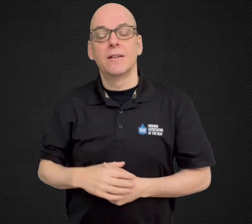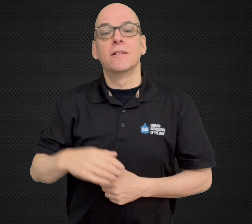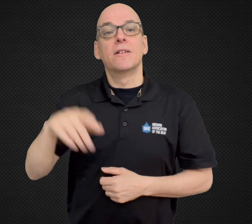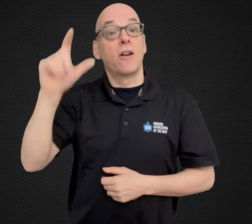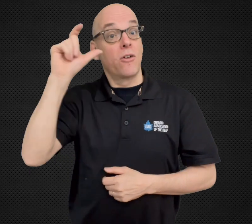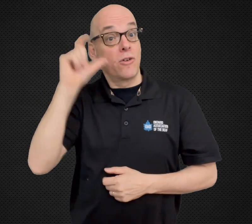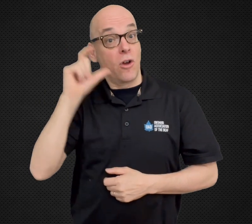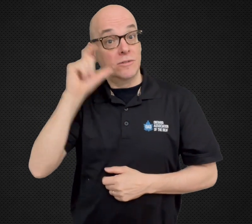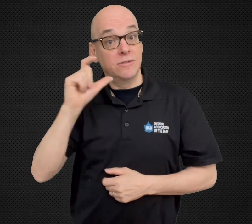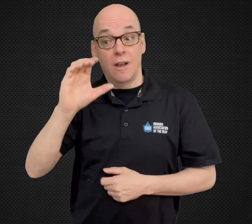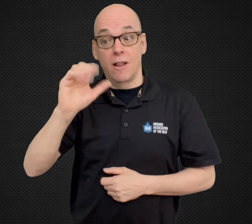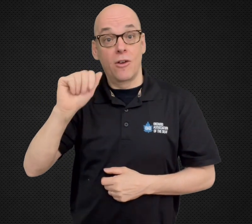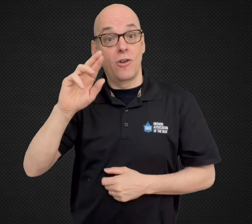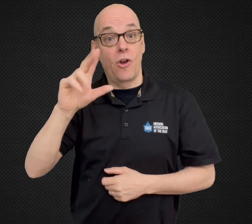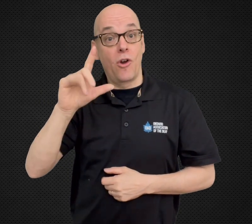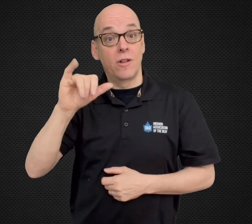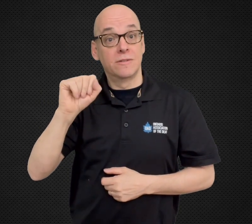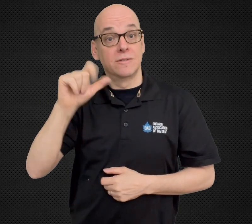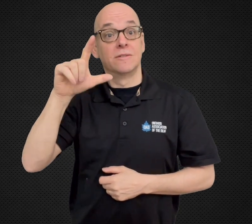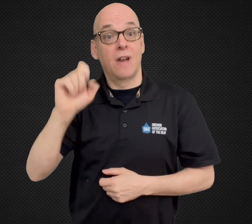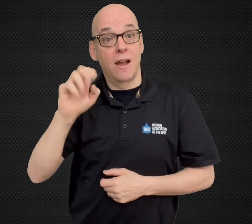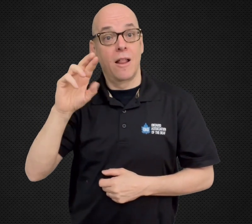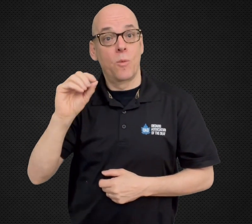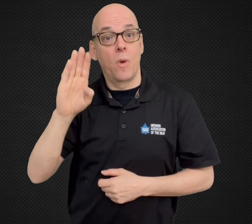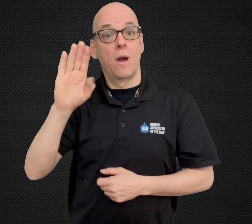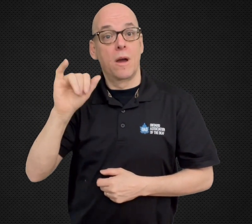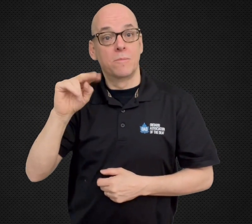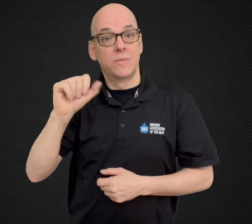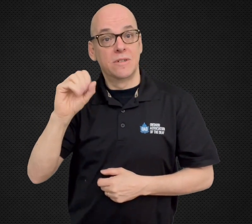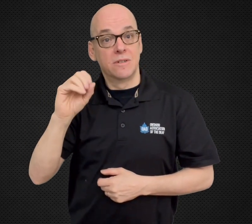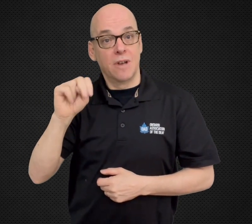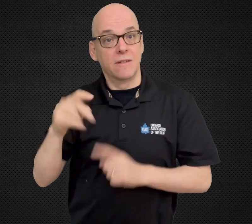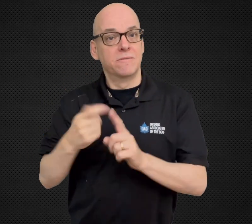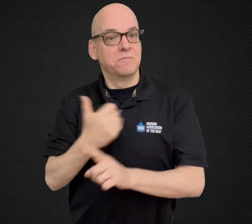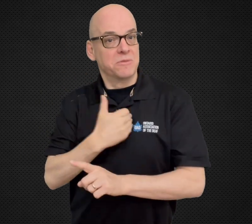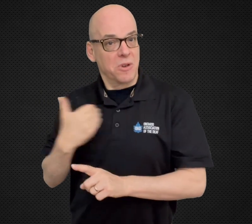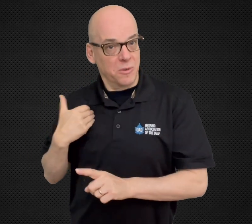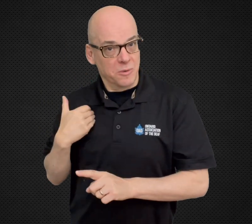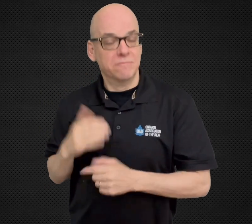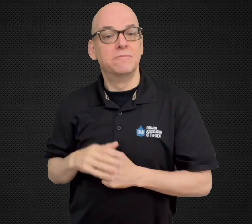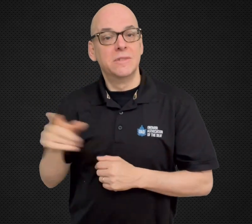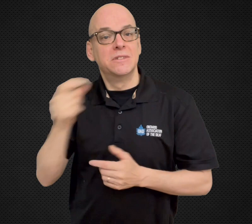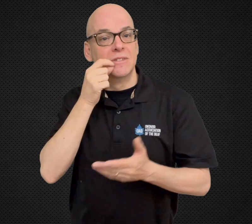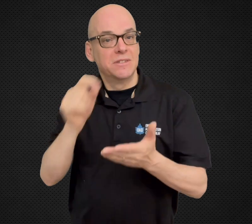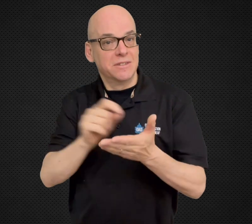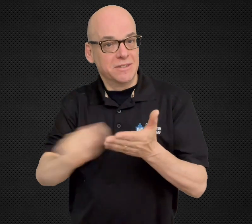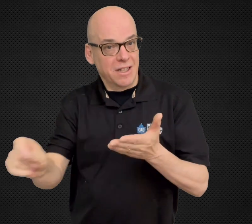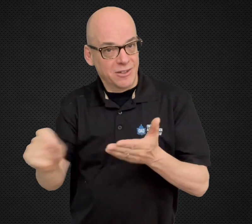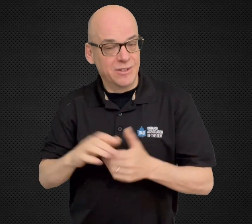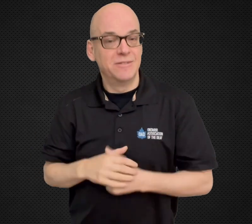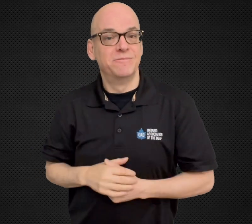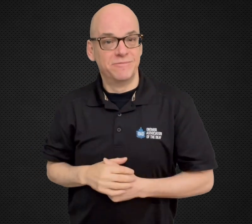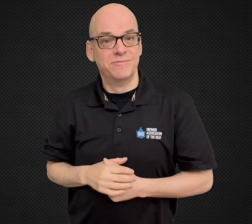Carlisle Robinson from Toronto, who has been elected as our new Secretary.